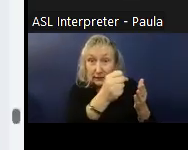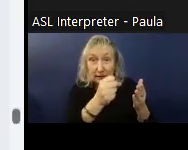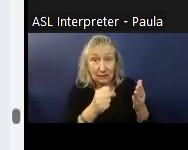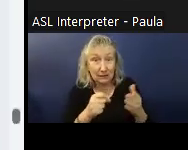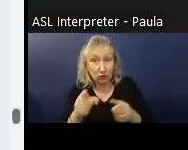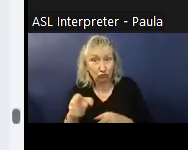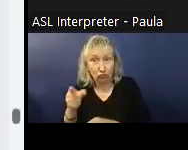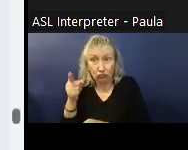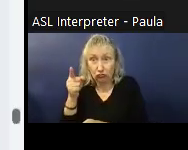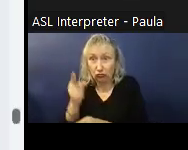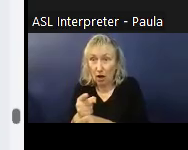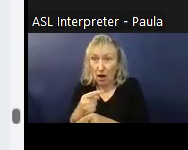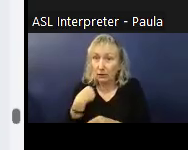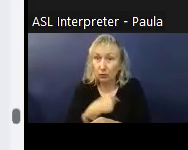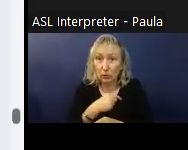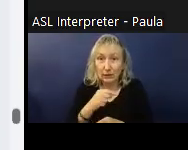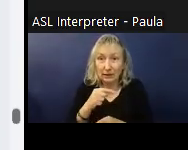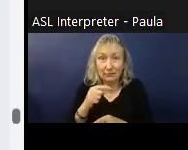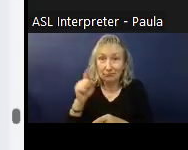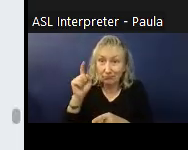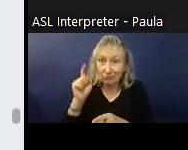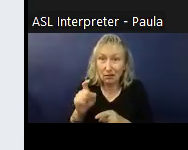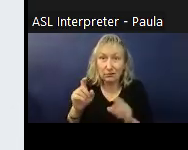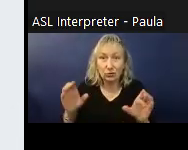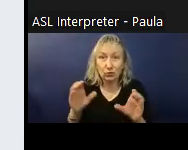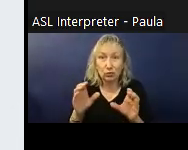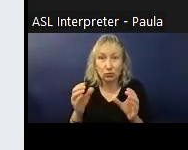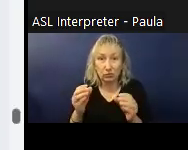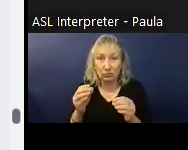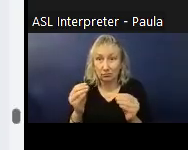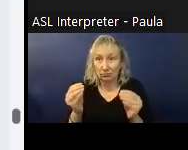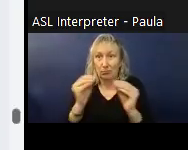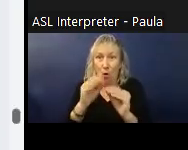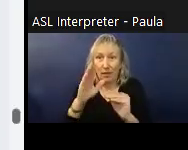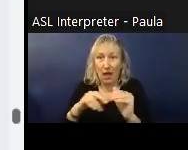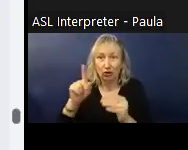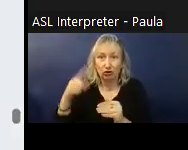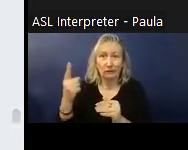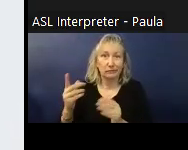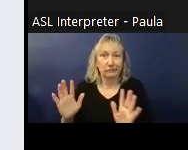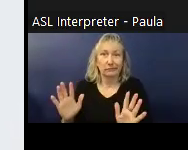Excellent. Thank you. Thank you, Brad. Anybody else would like to put comments on the record before we move on?